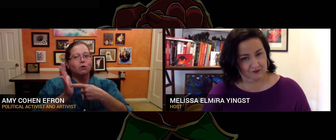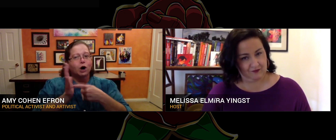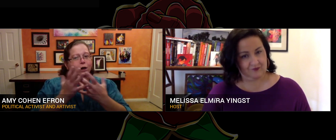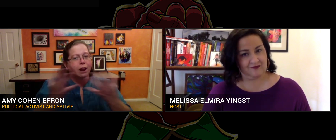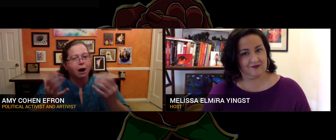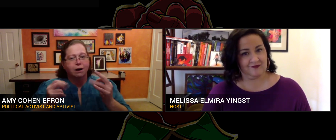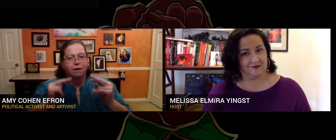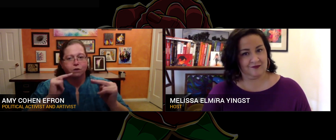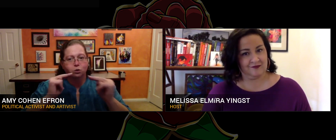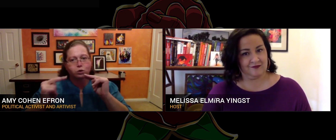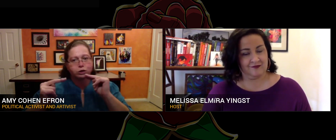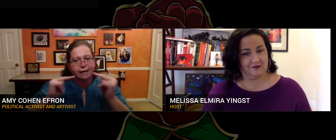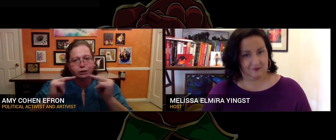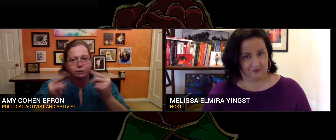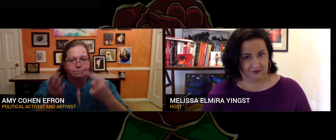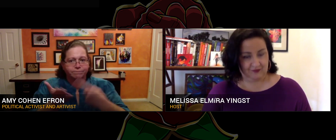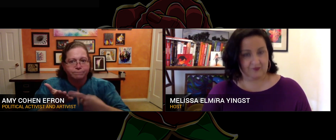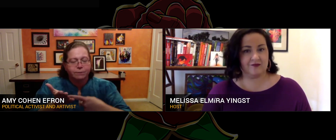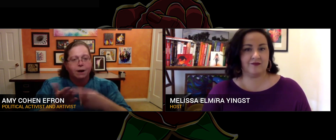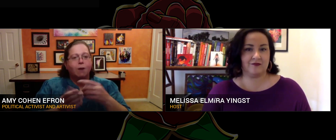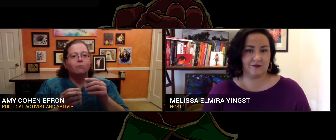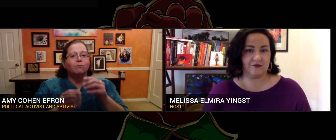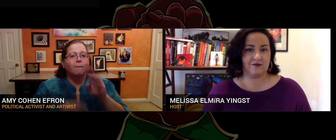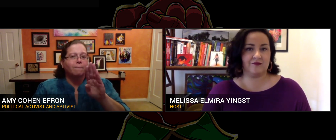requiring a lot of negotiations and discussion.